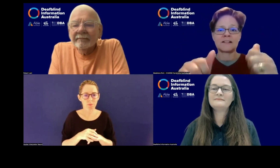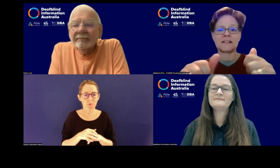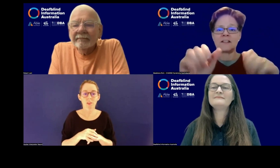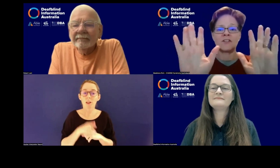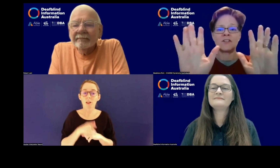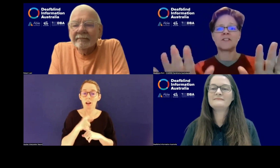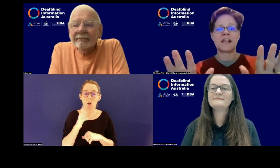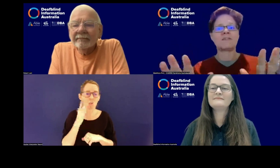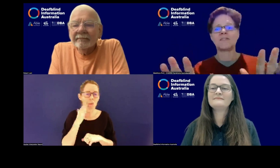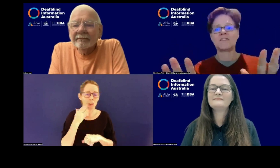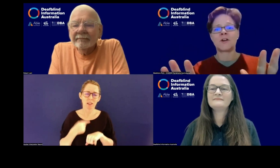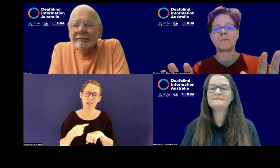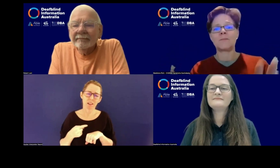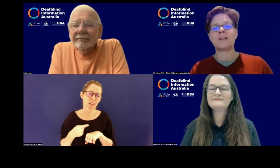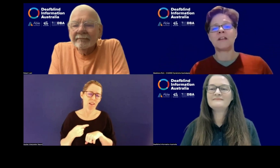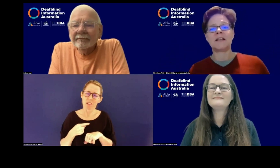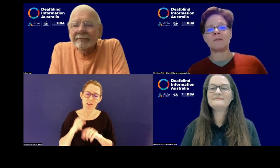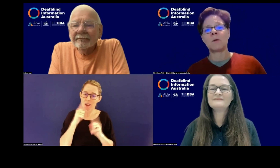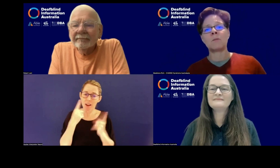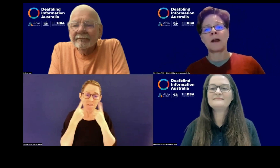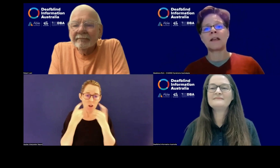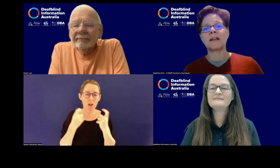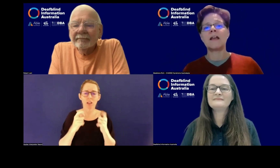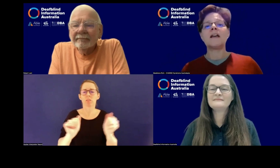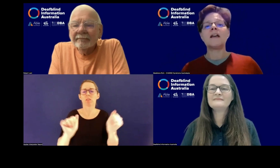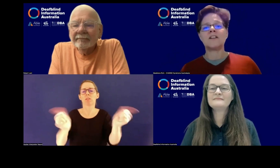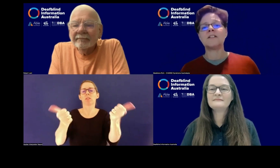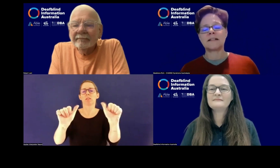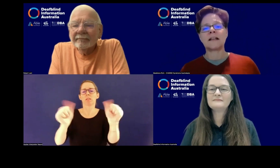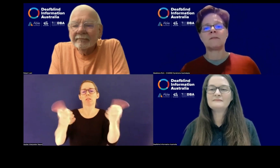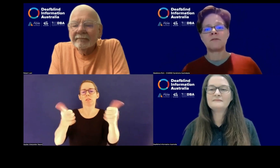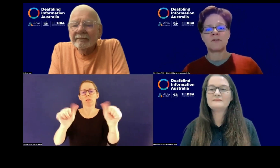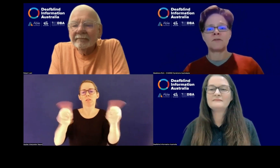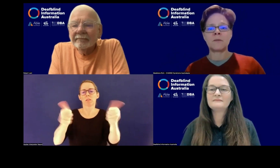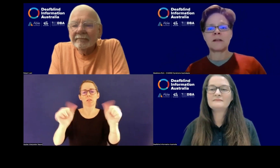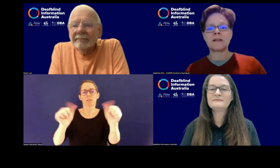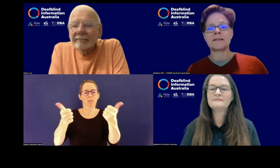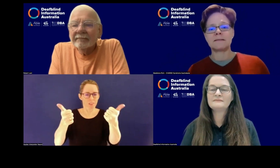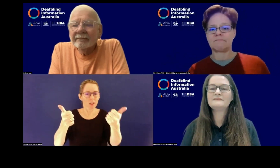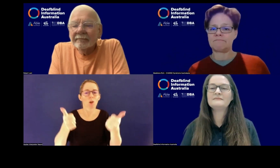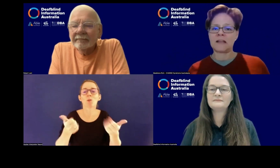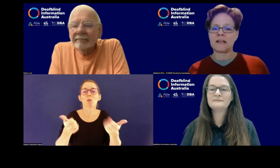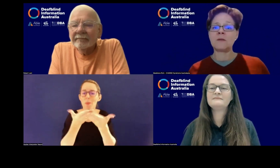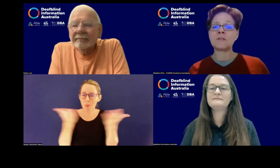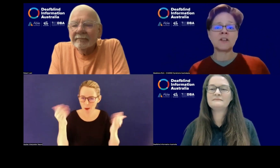I said to the doctor you have to stop. Just leave him for a few minutes.